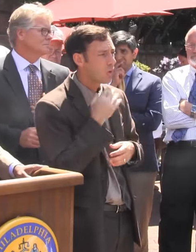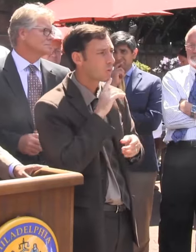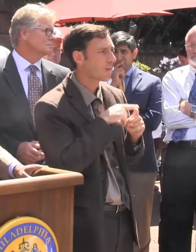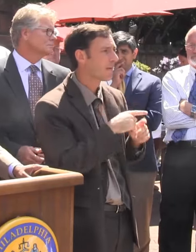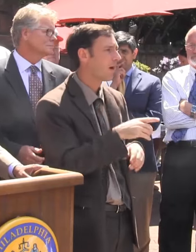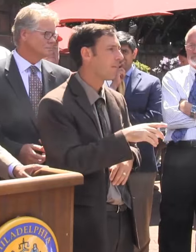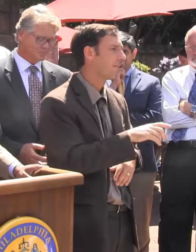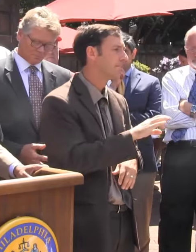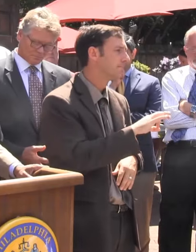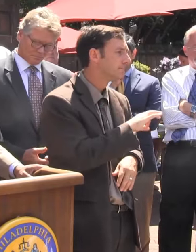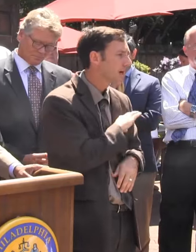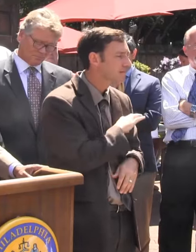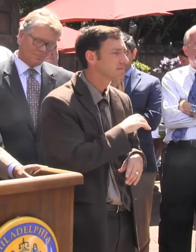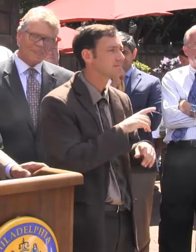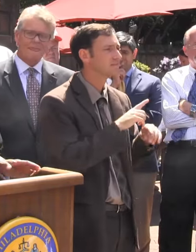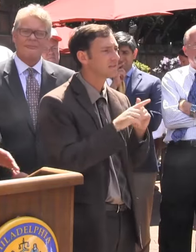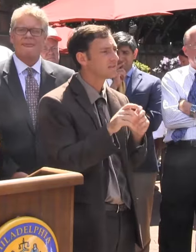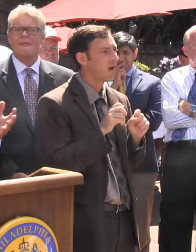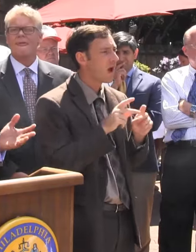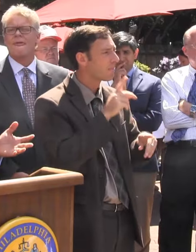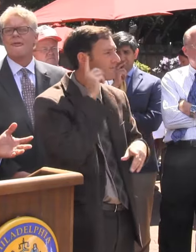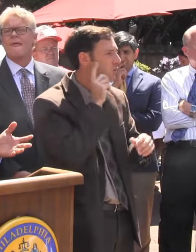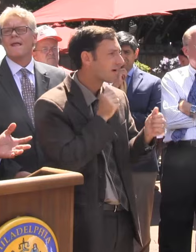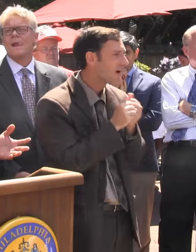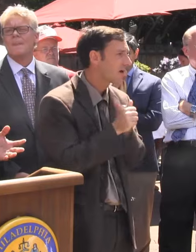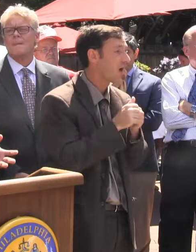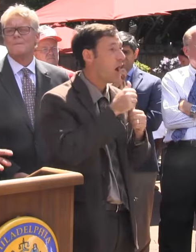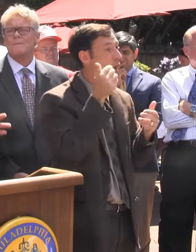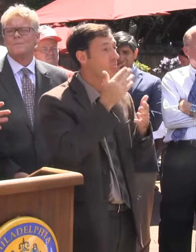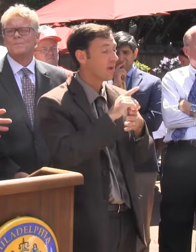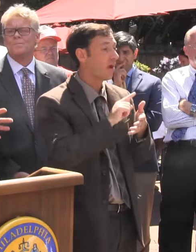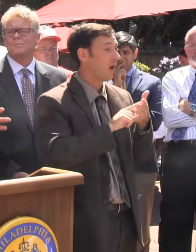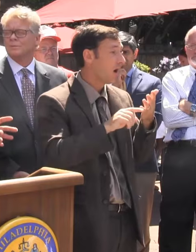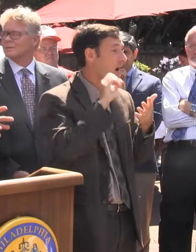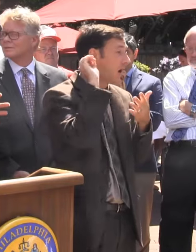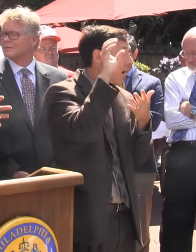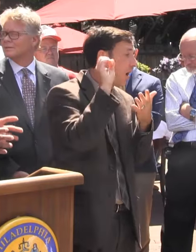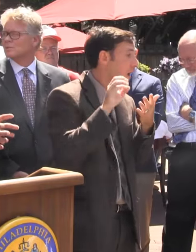and opportunities for contests and a bunch of other things before dealing with the real